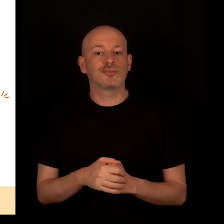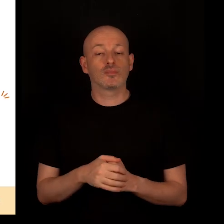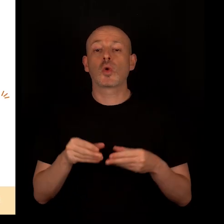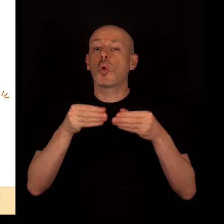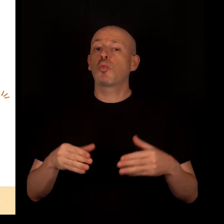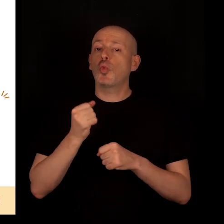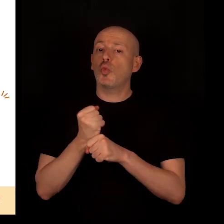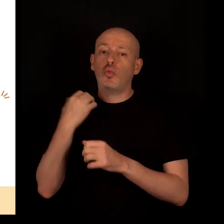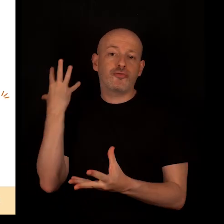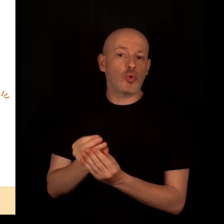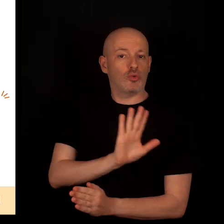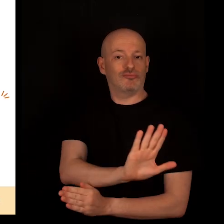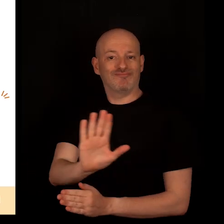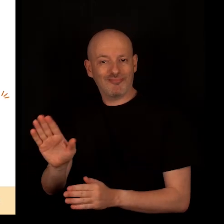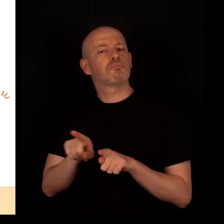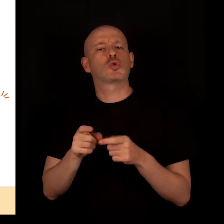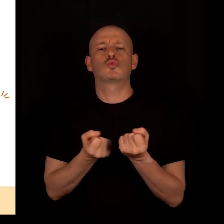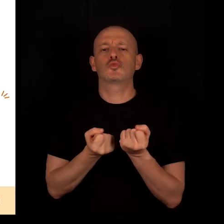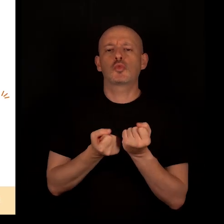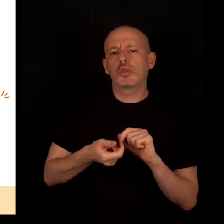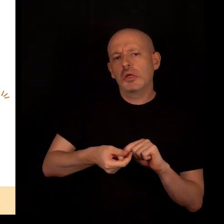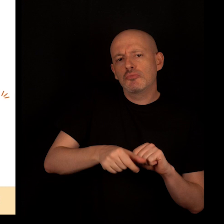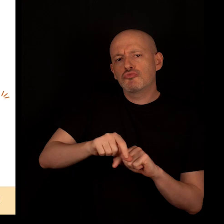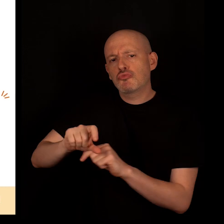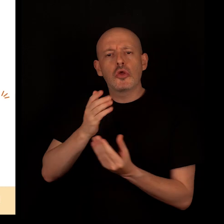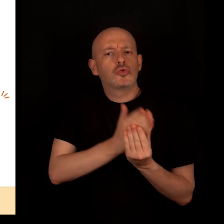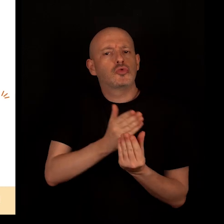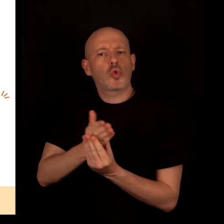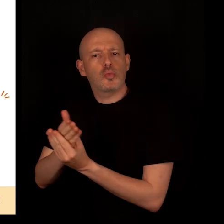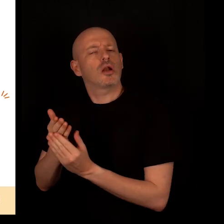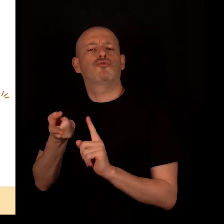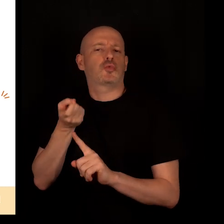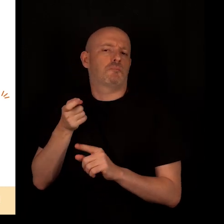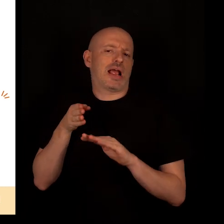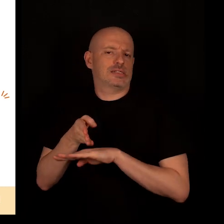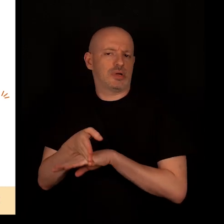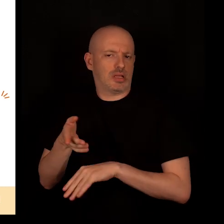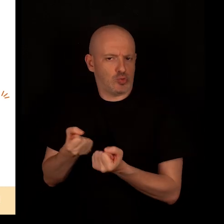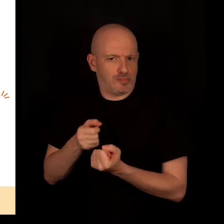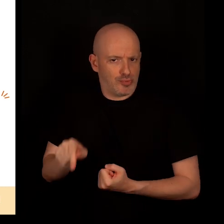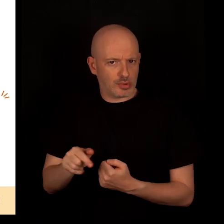Their portfolio, and any supporting document in case you request the accessibility support.